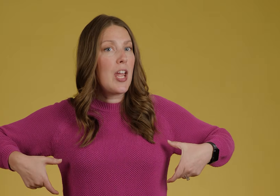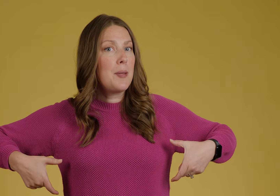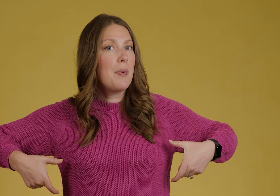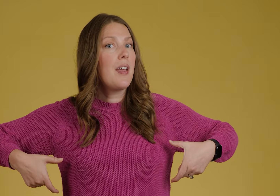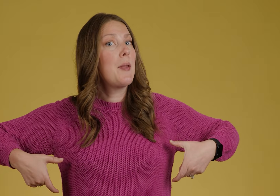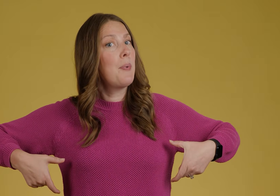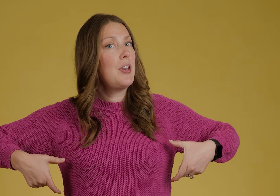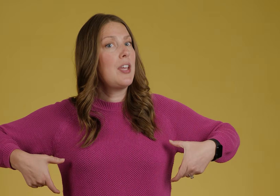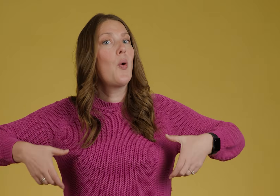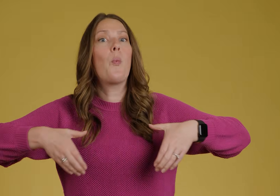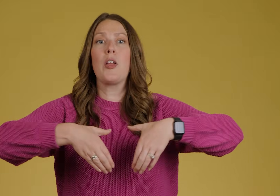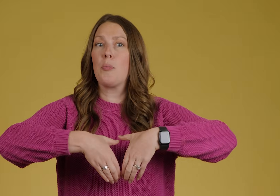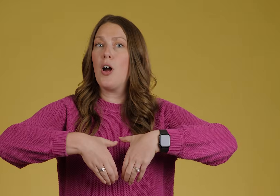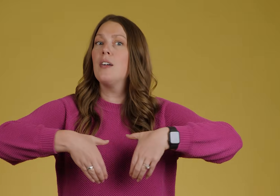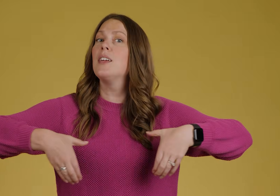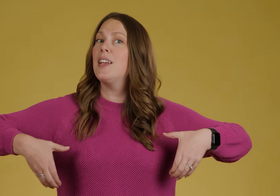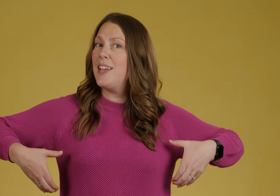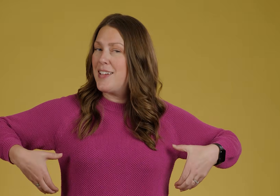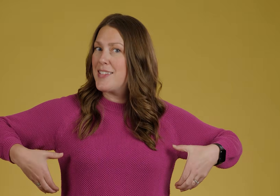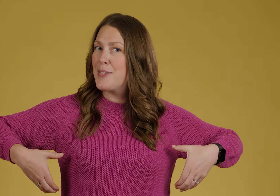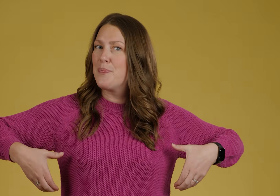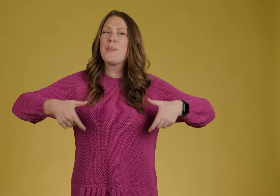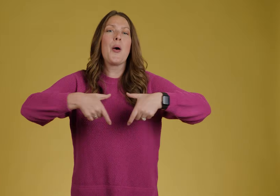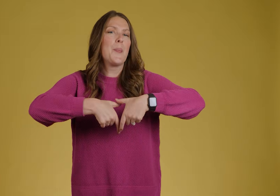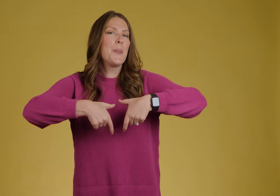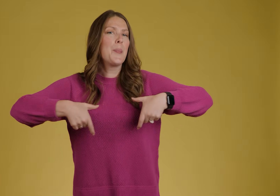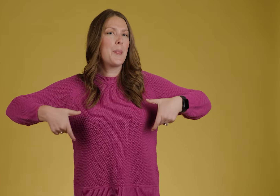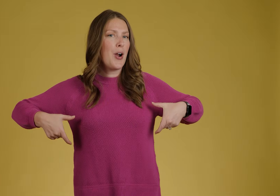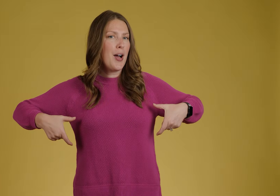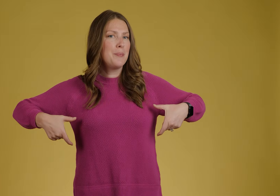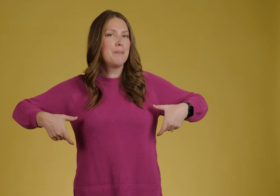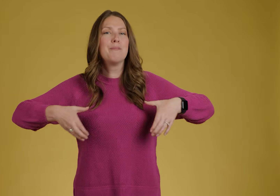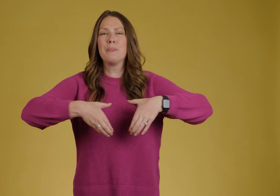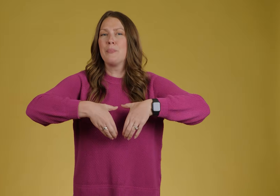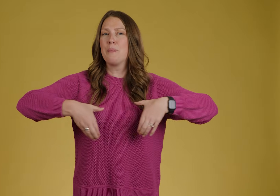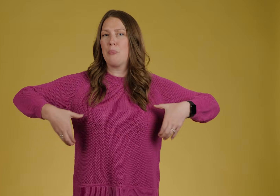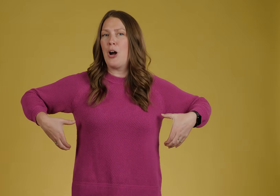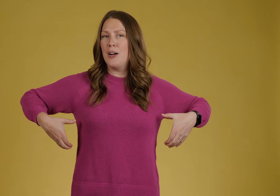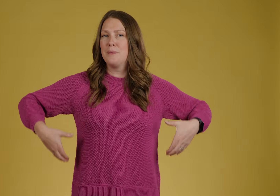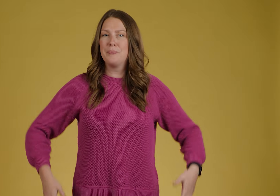and putting where the bra is. Bra. Bra.